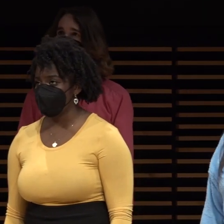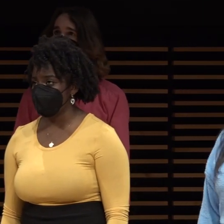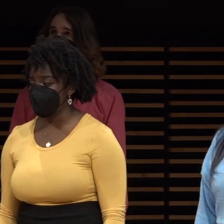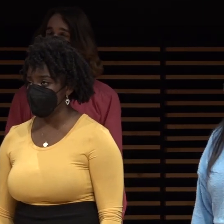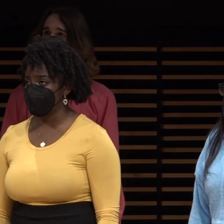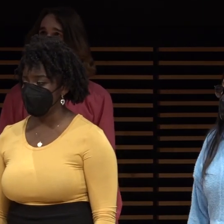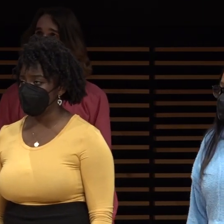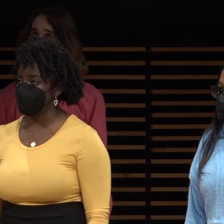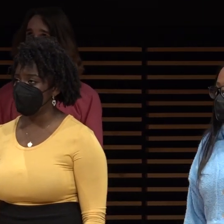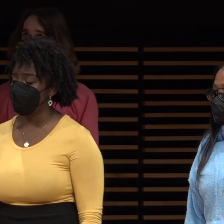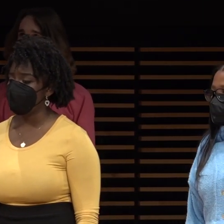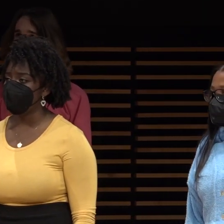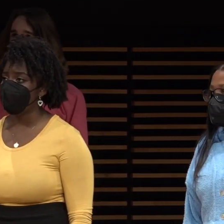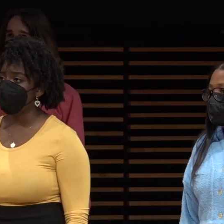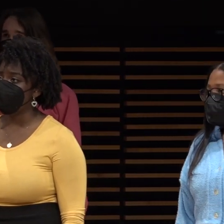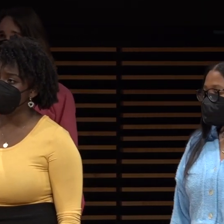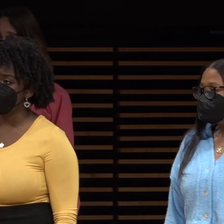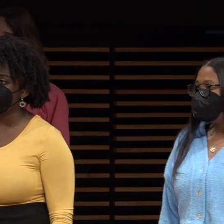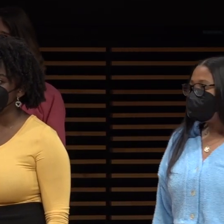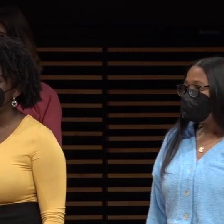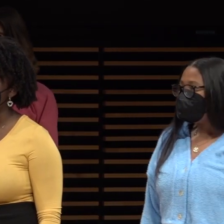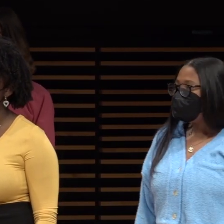is